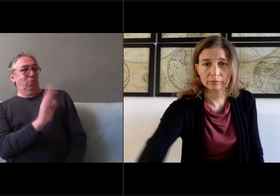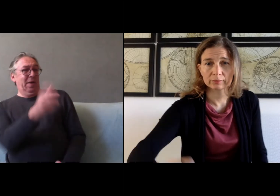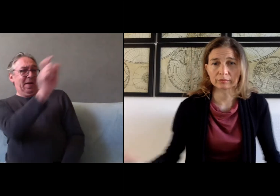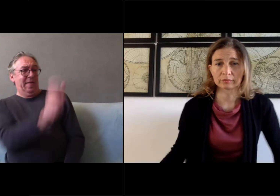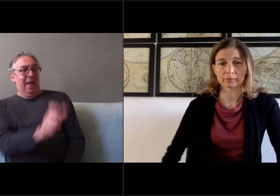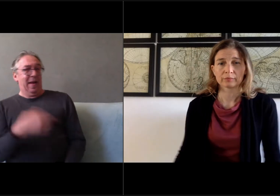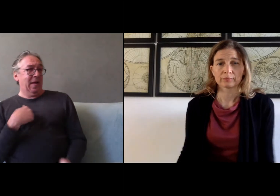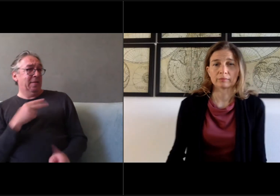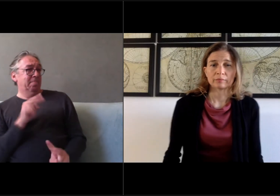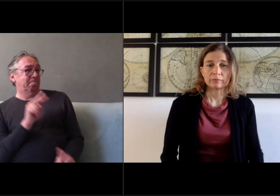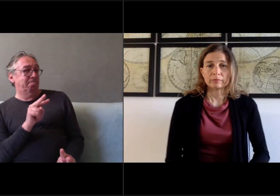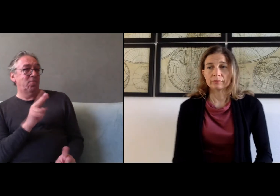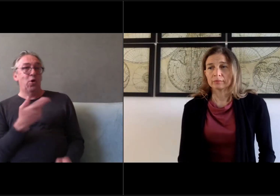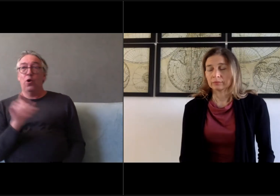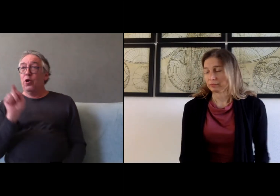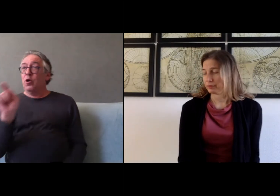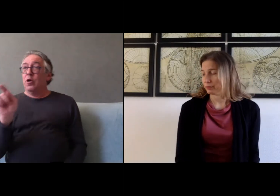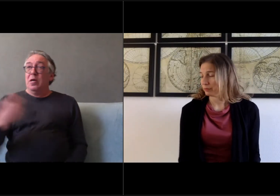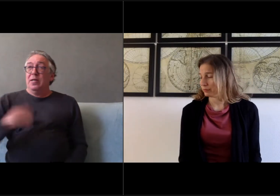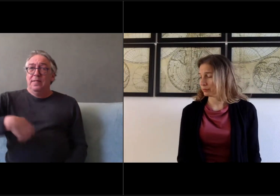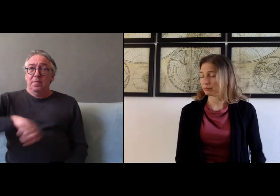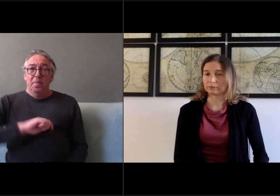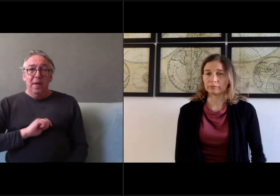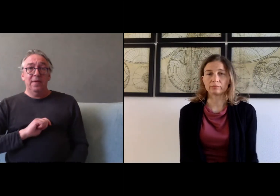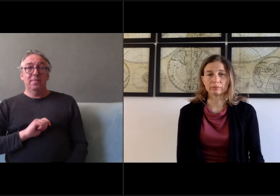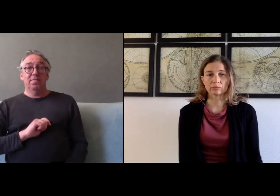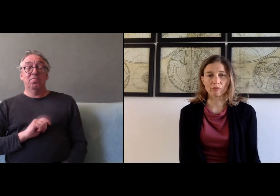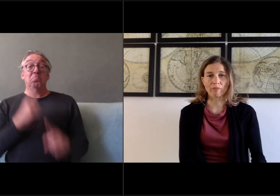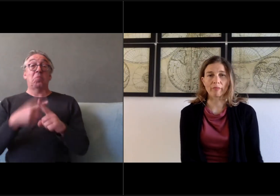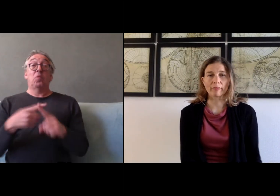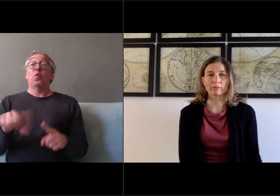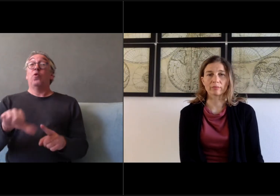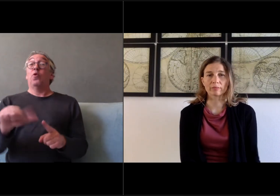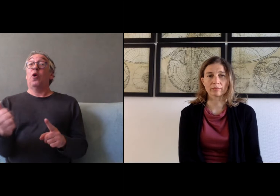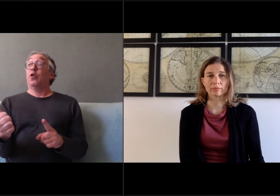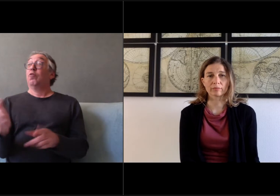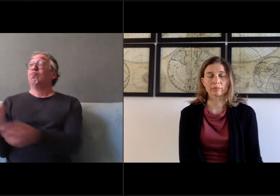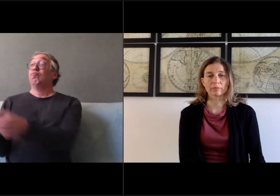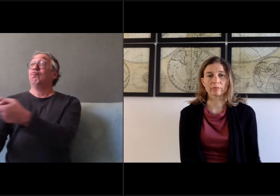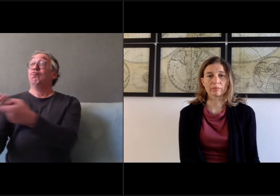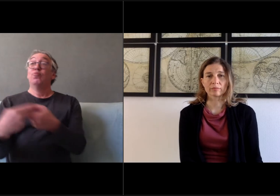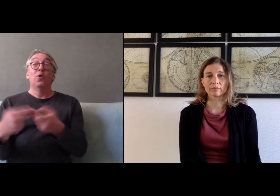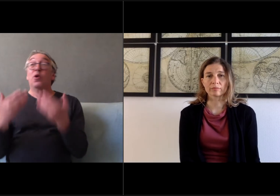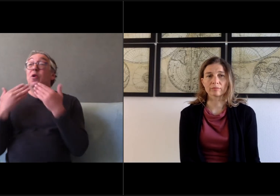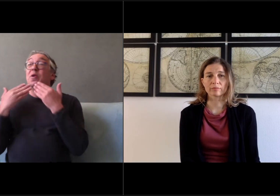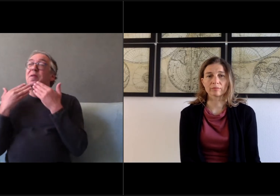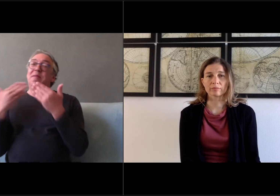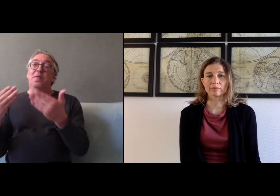and from other participants. Thank you. ANDRÉ: Thank you very much, Yannis.